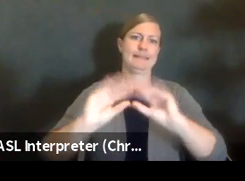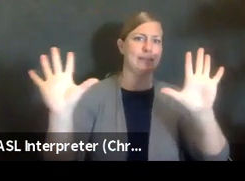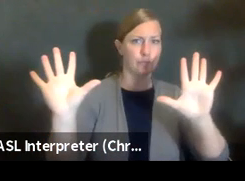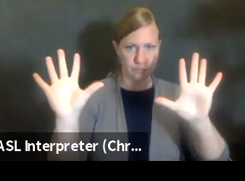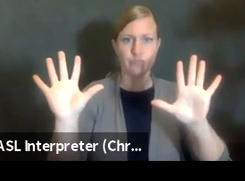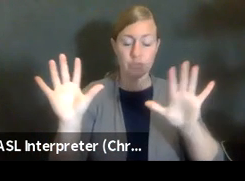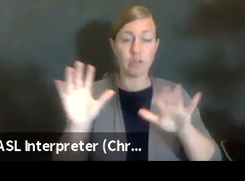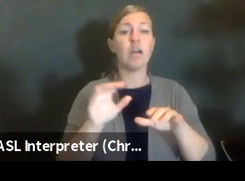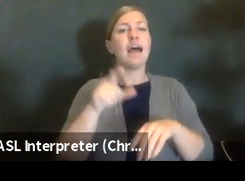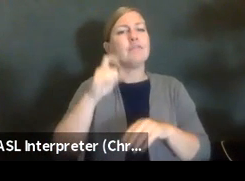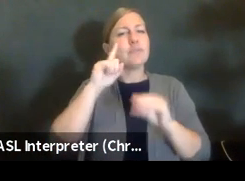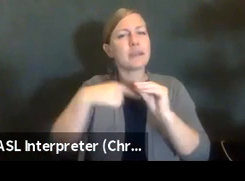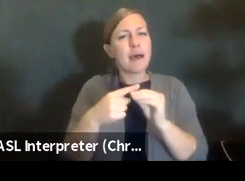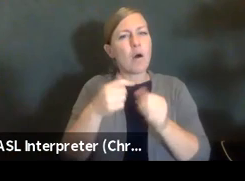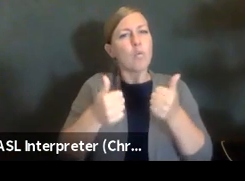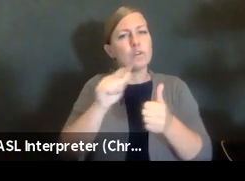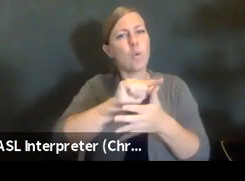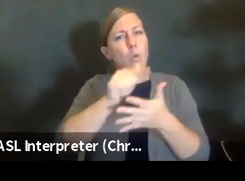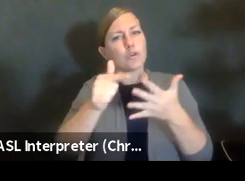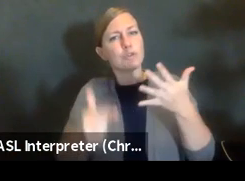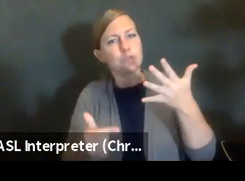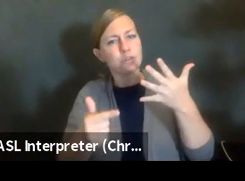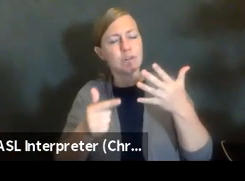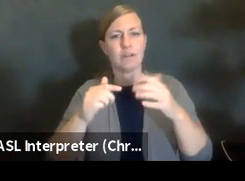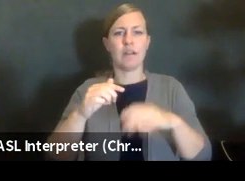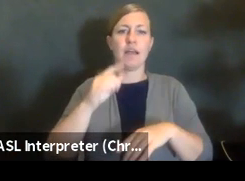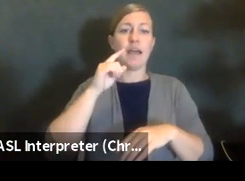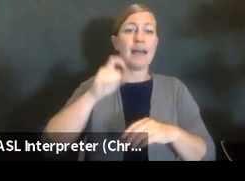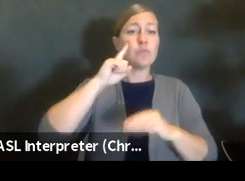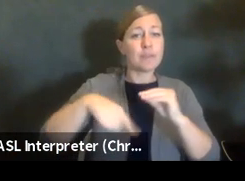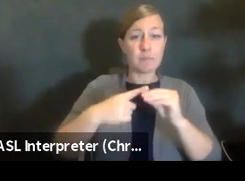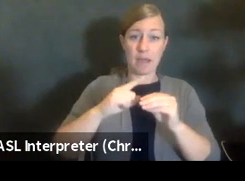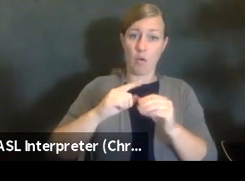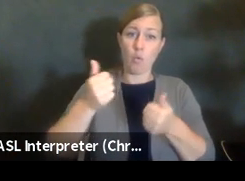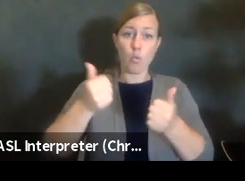Katherine Livick - ESD 112: Think about how materials are attached and how you talk about what you want them to do.